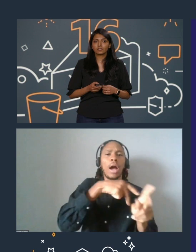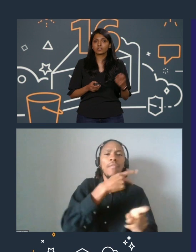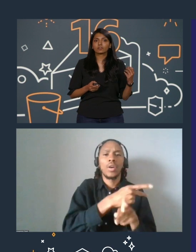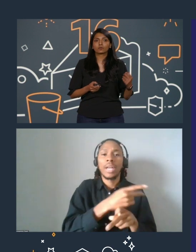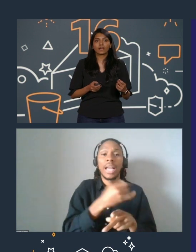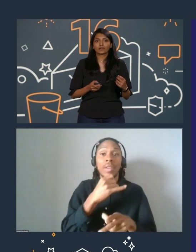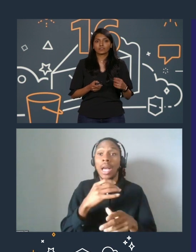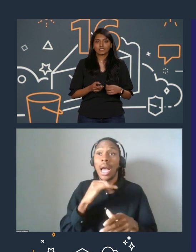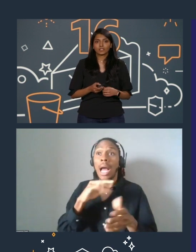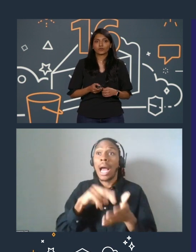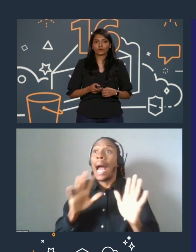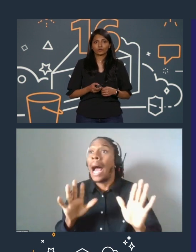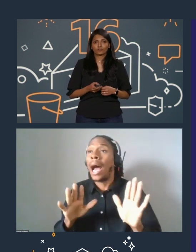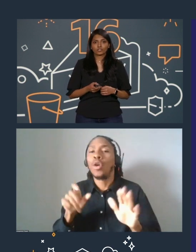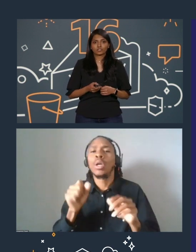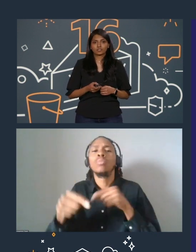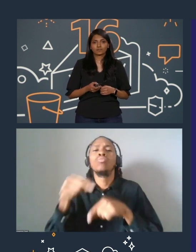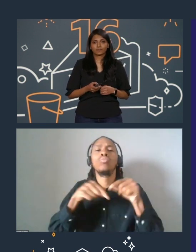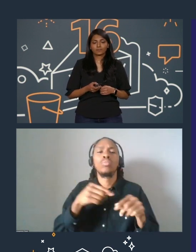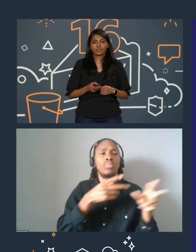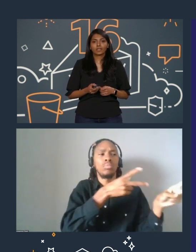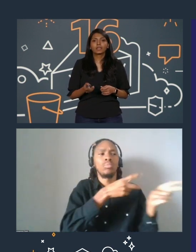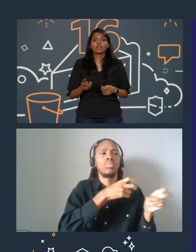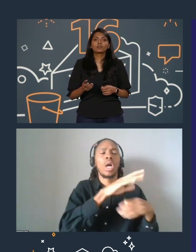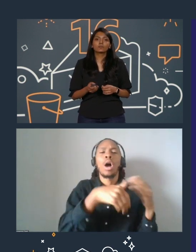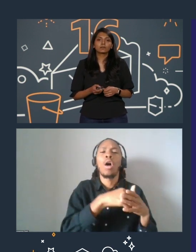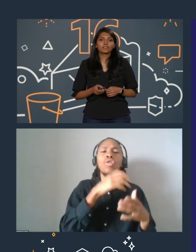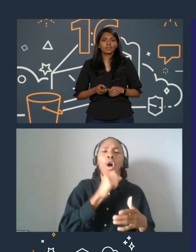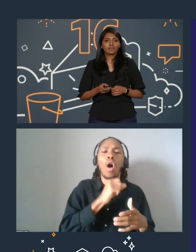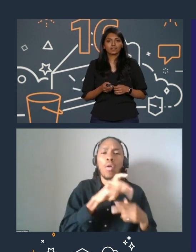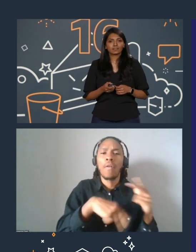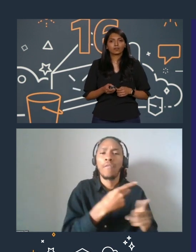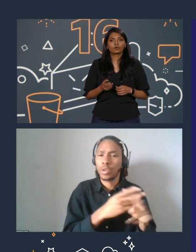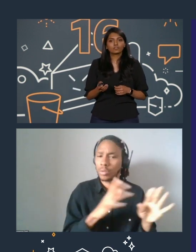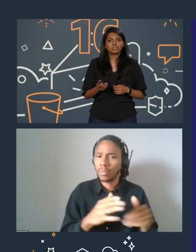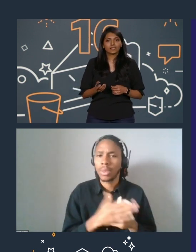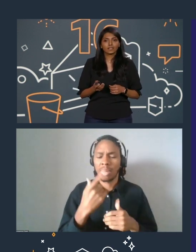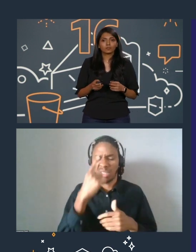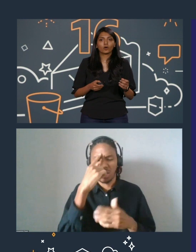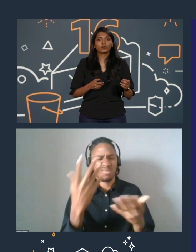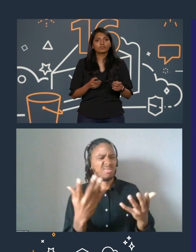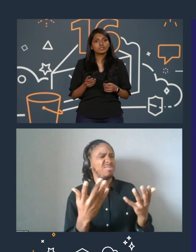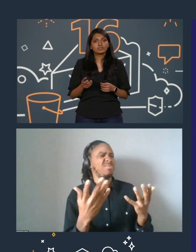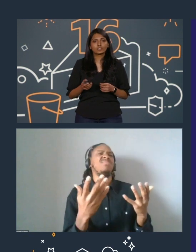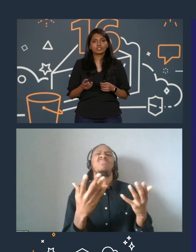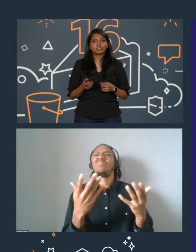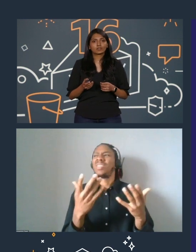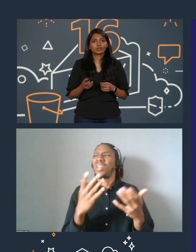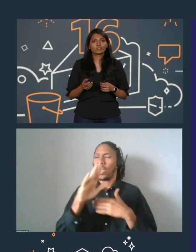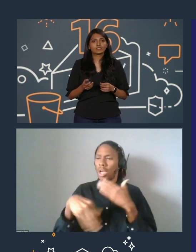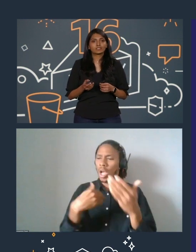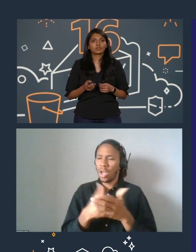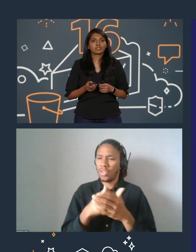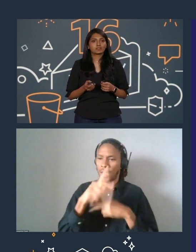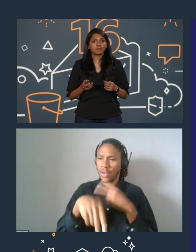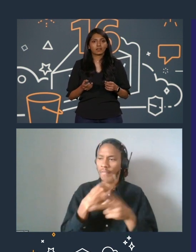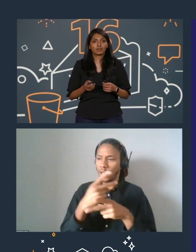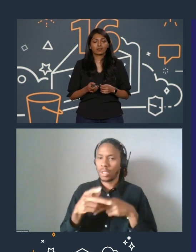you can go back and retain your older versions. Now, you might be thinking that over time, all of these versions are going to sit in your S3 bucket